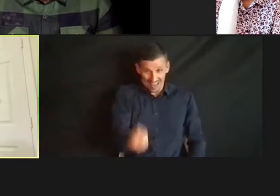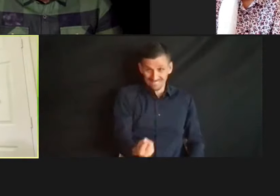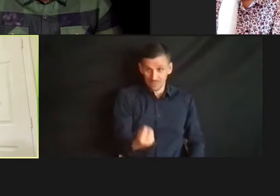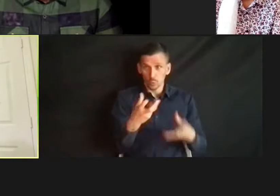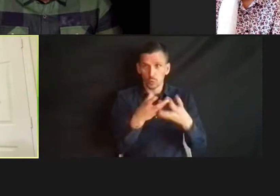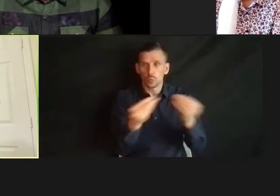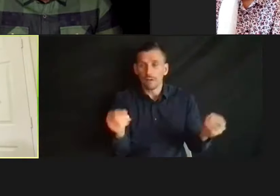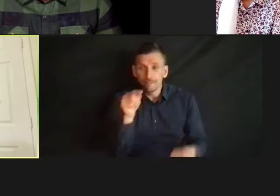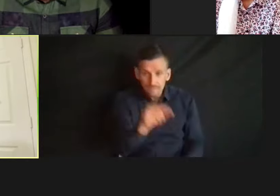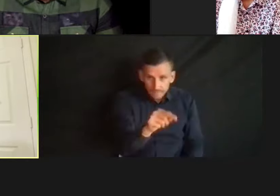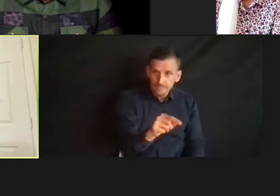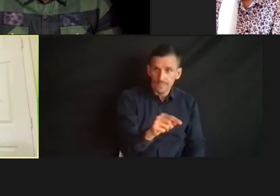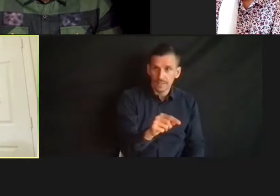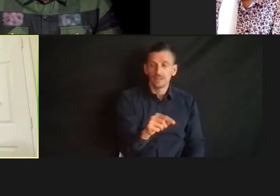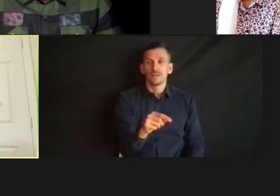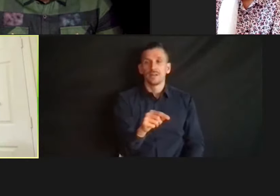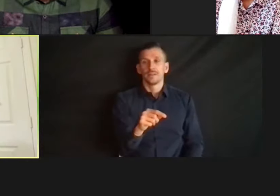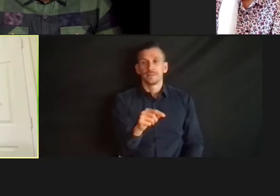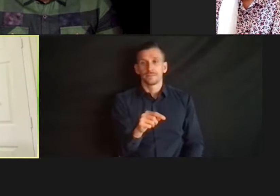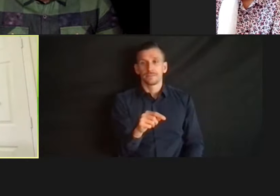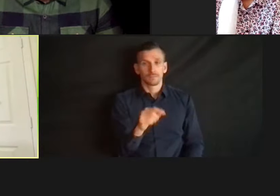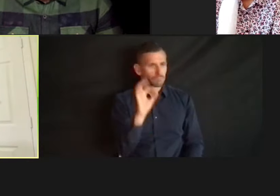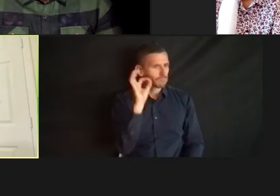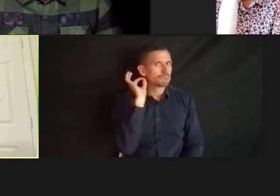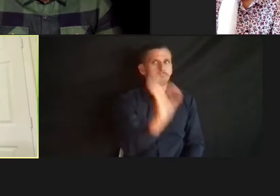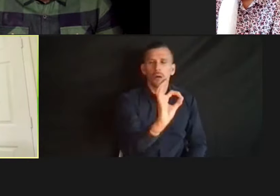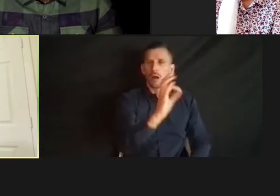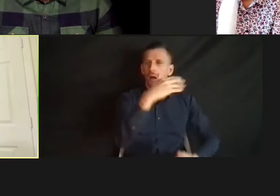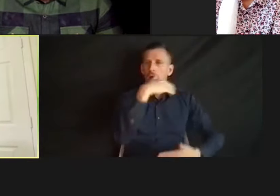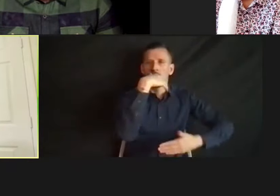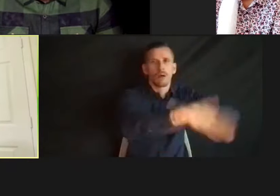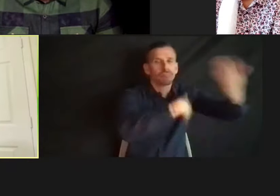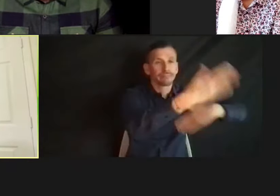So, for the African continent, it has to be a regional approach in ways that we are from. Like